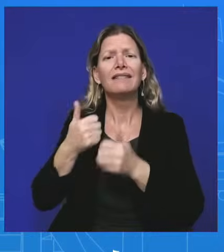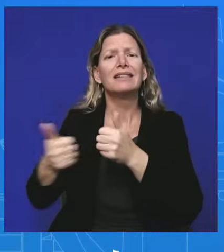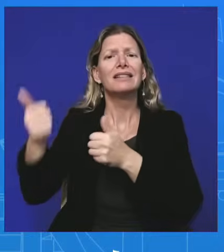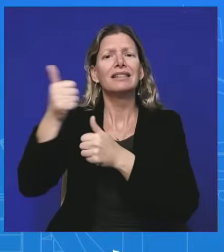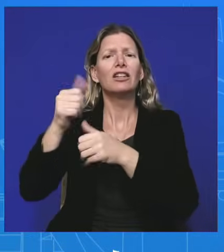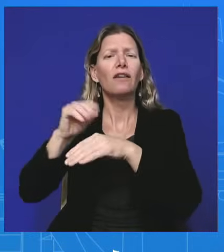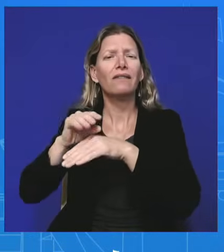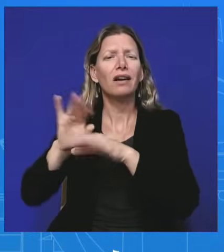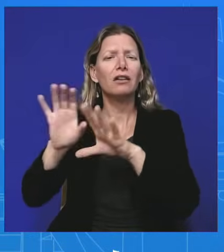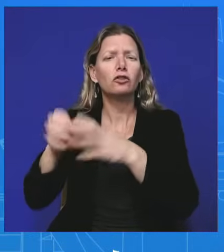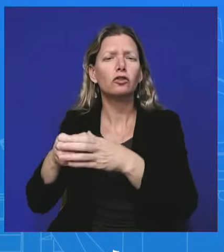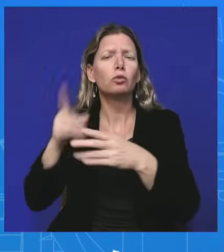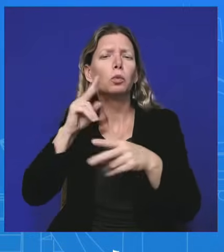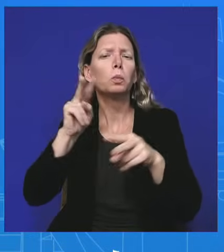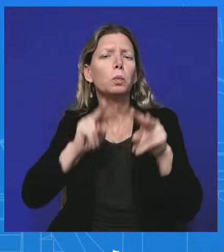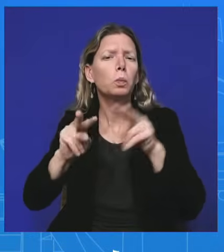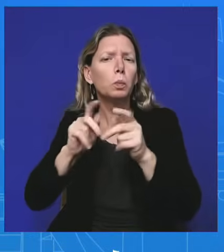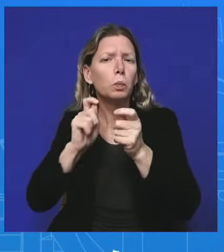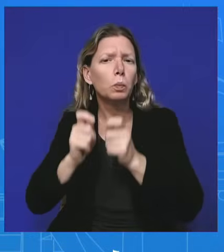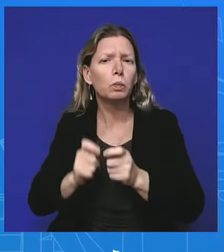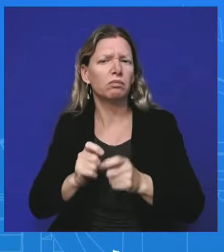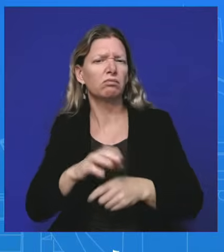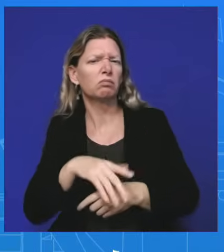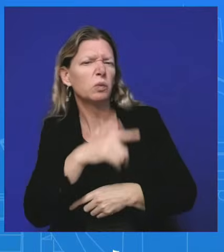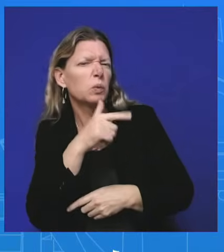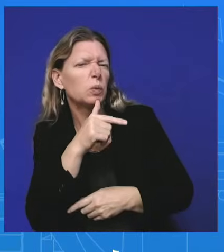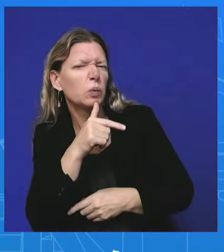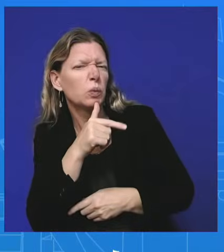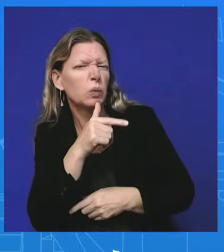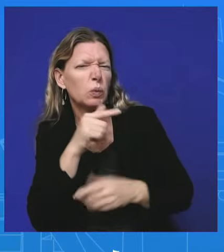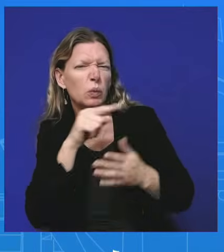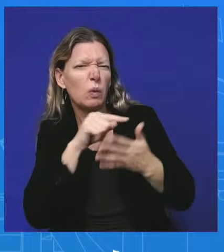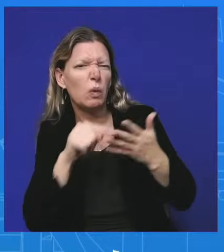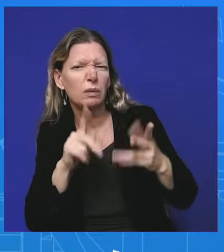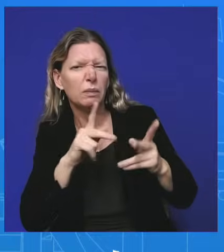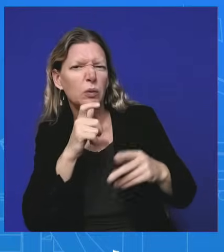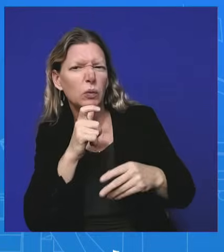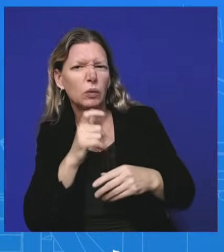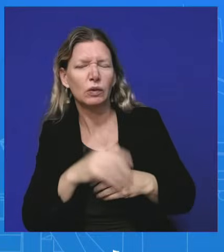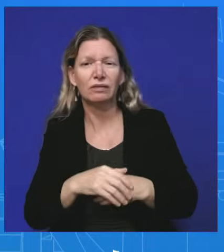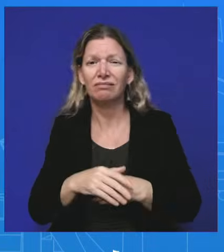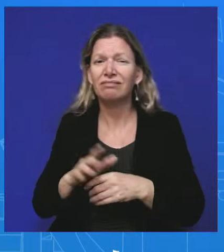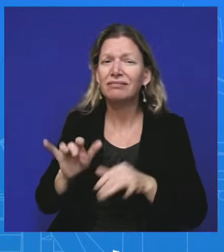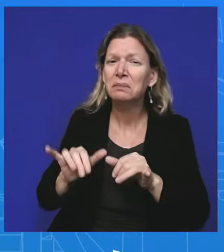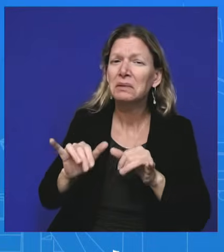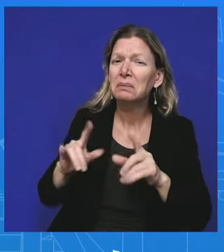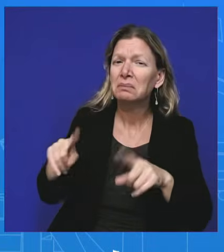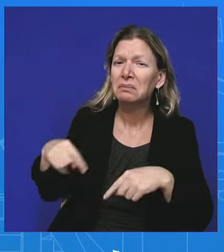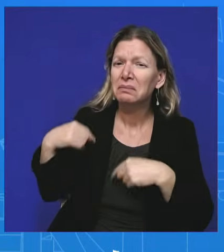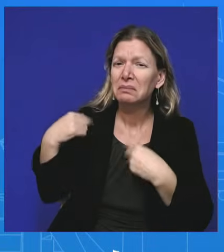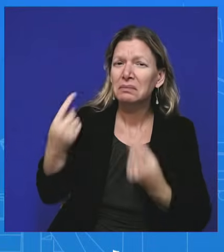The Press: -- talked to Morehouse students. Ms. Jean-Pierre: I don't have a list in front of -- in front of me to -- to call out. But, you know, he has about -- you know, a good --